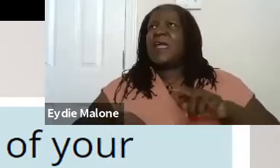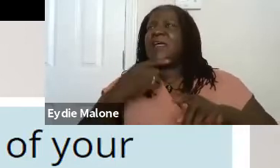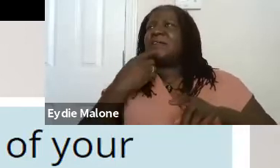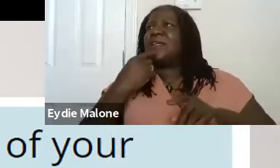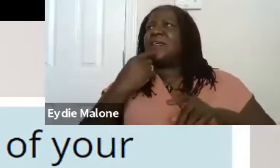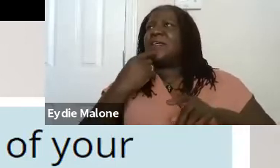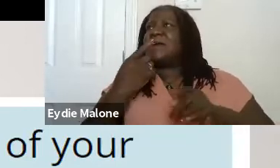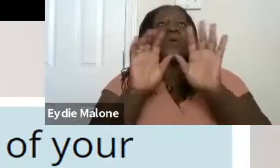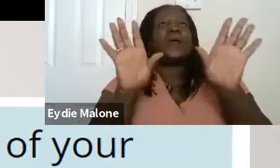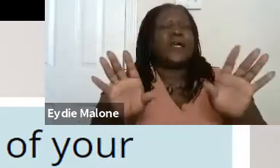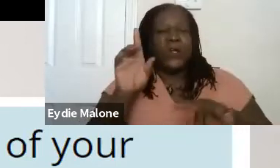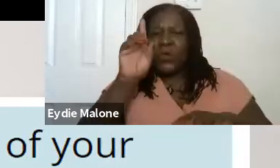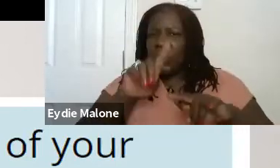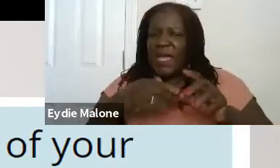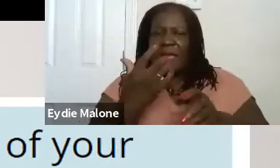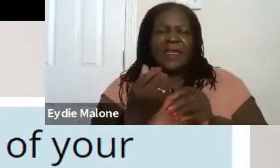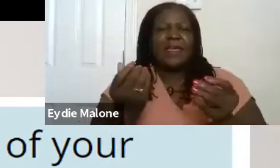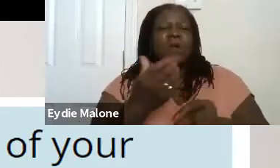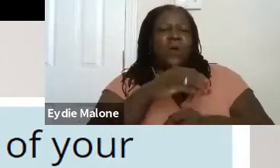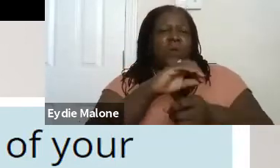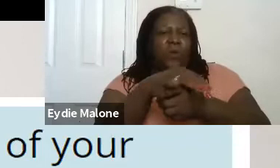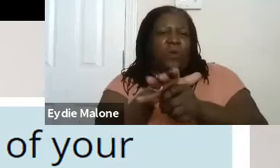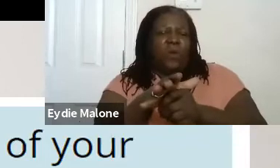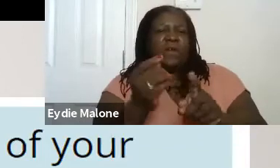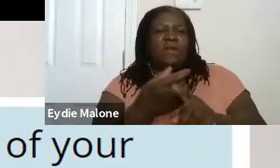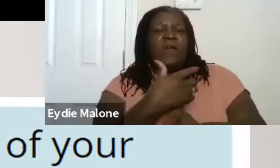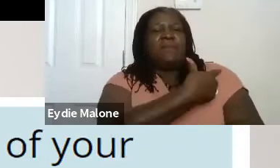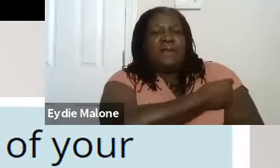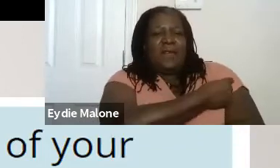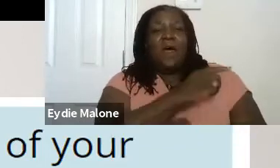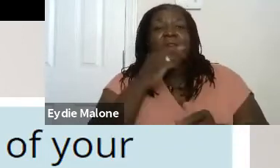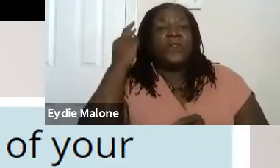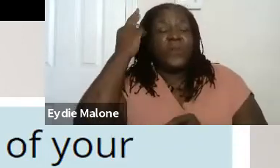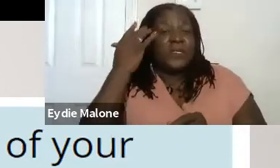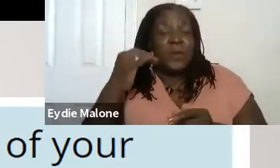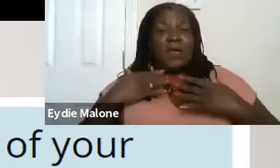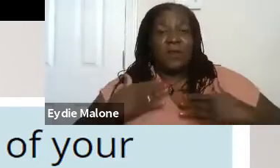The reason your body reacts when you get a vaccination is because it is mounting an immune